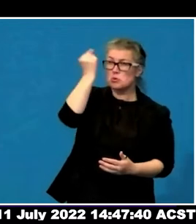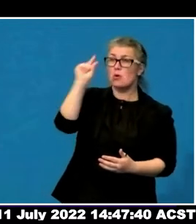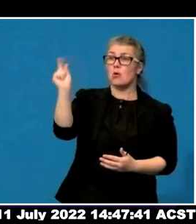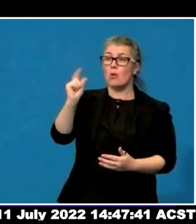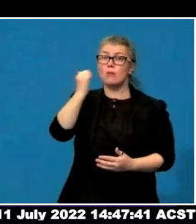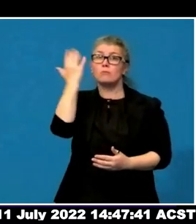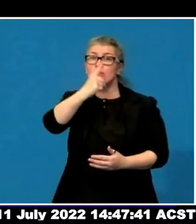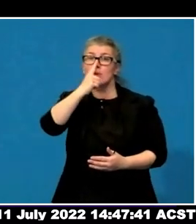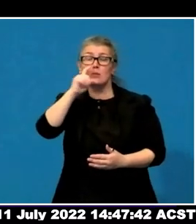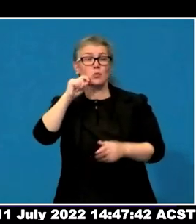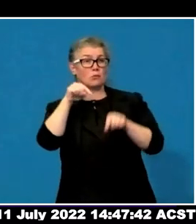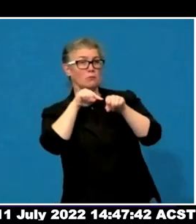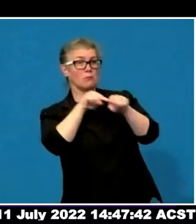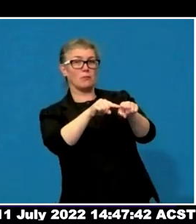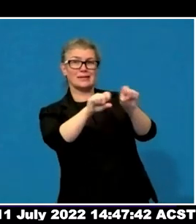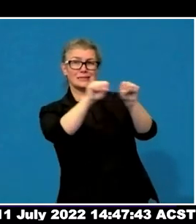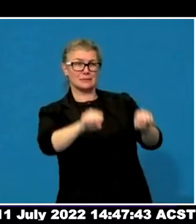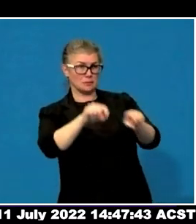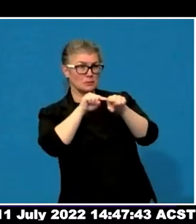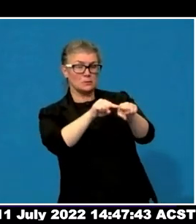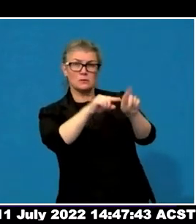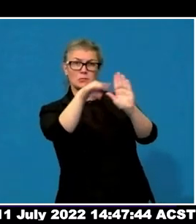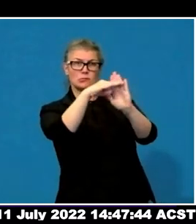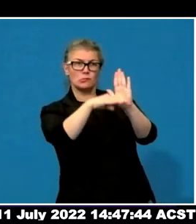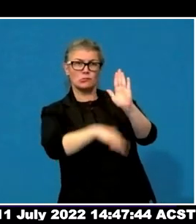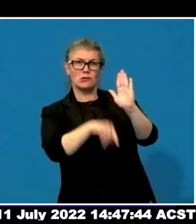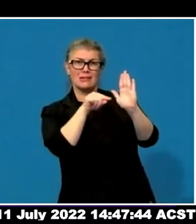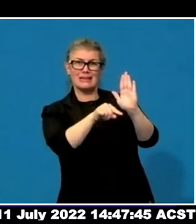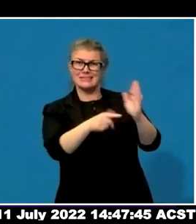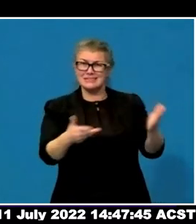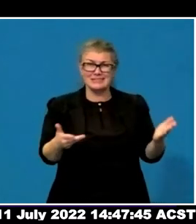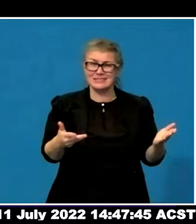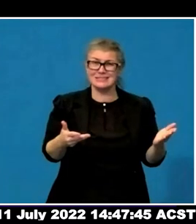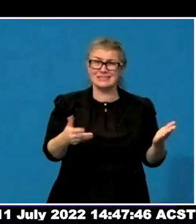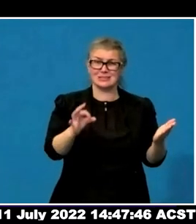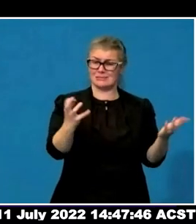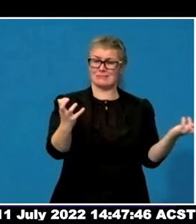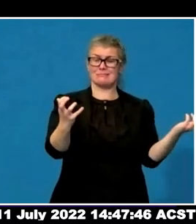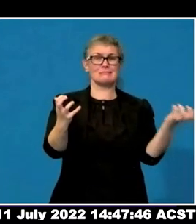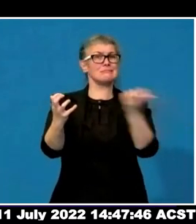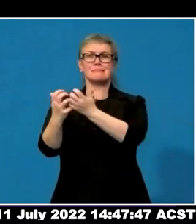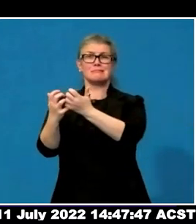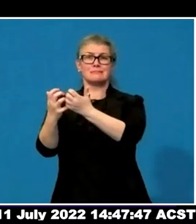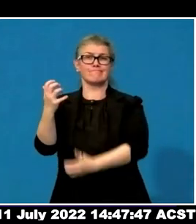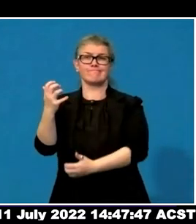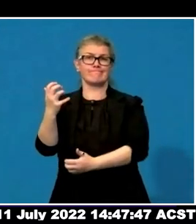system and this scheme that is just completely not where they are at in terms of